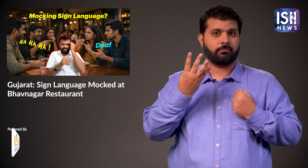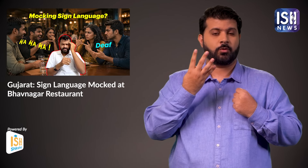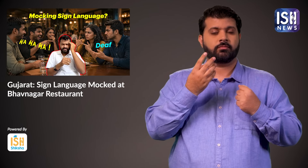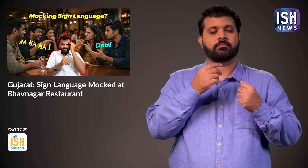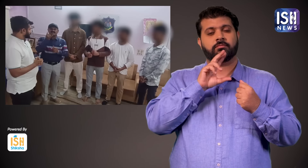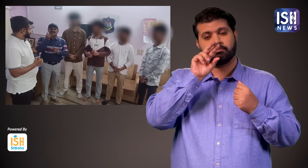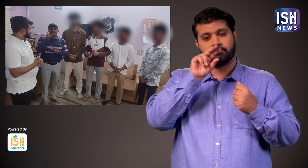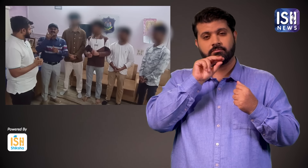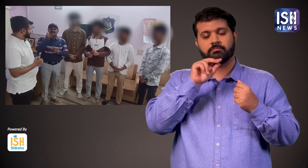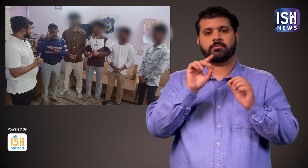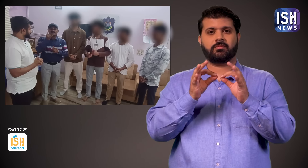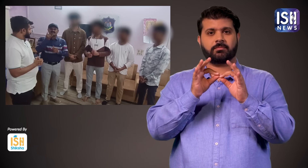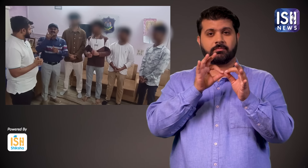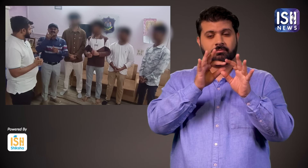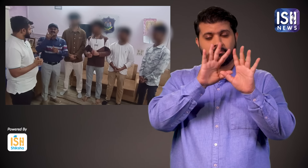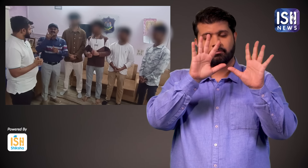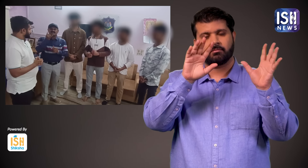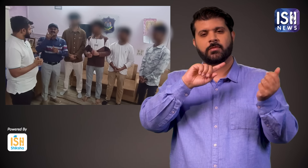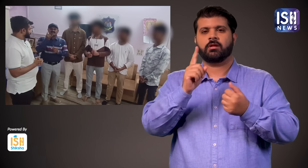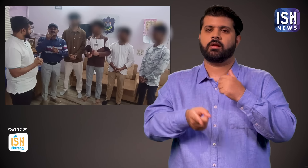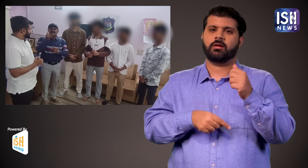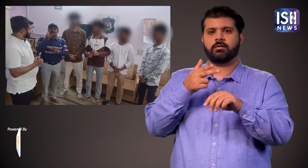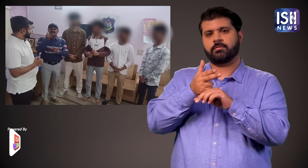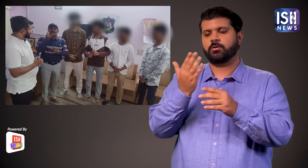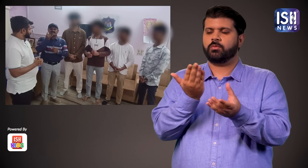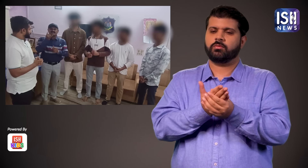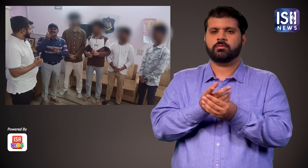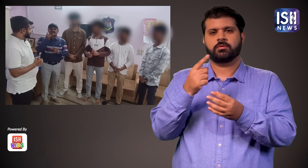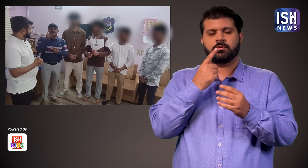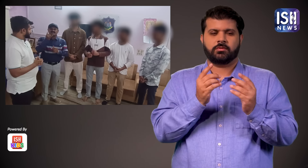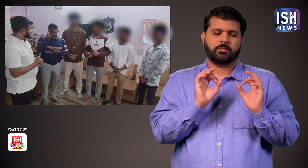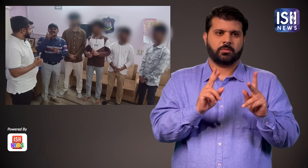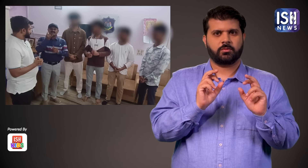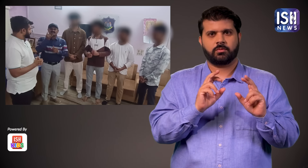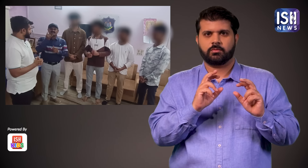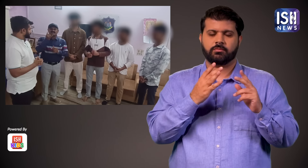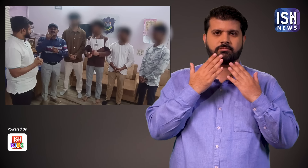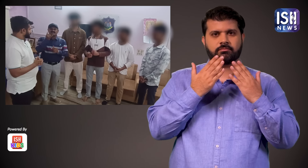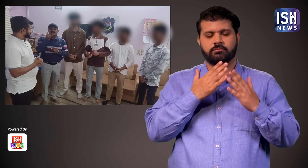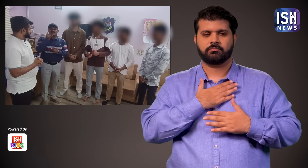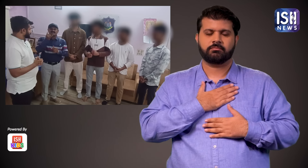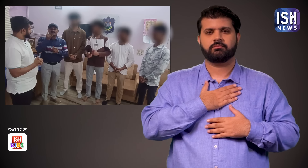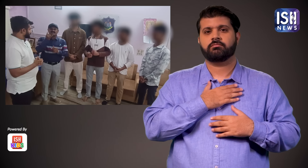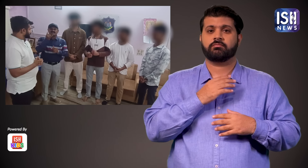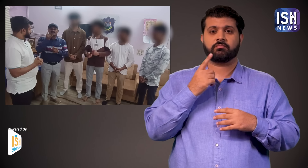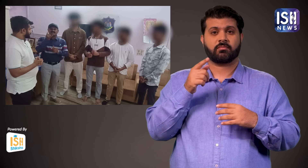The apology was recorded with interpretation and Manan kept the video. The men thanked him.